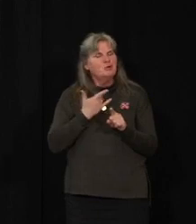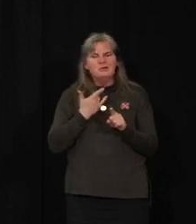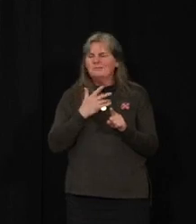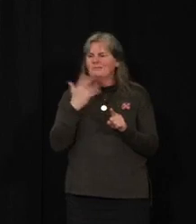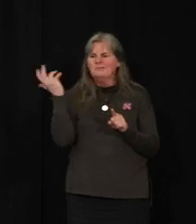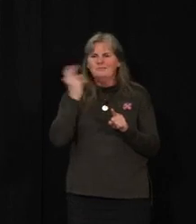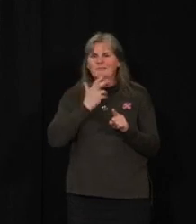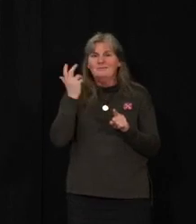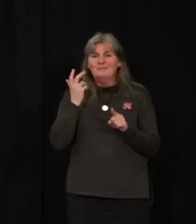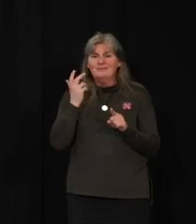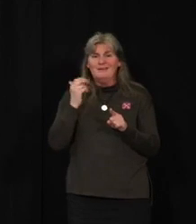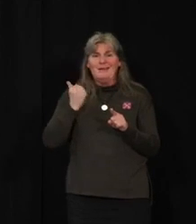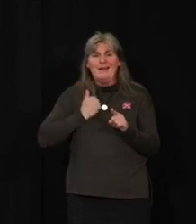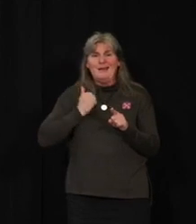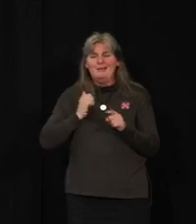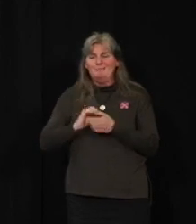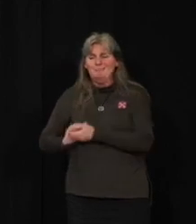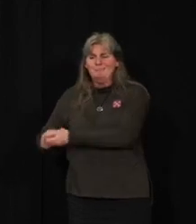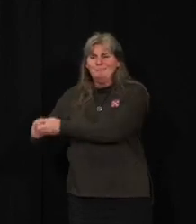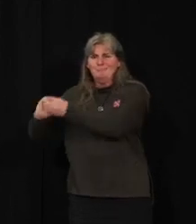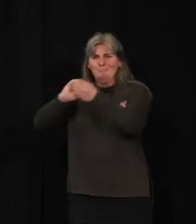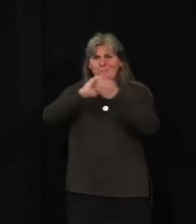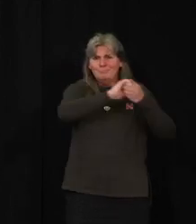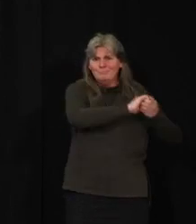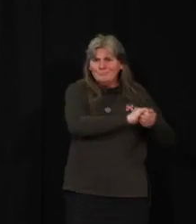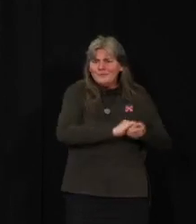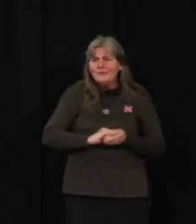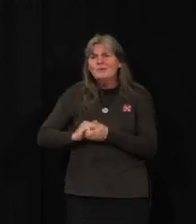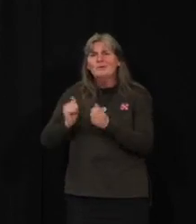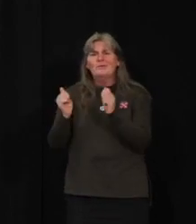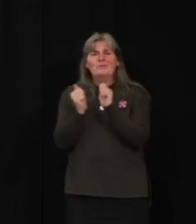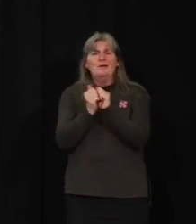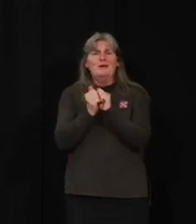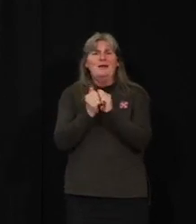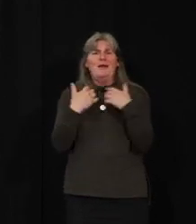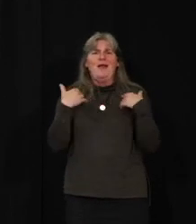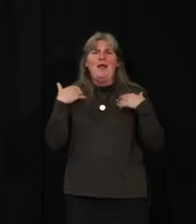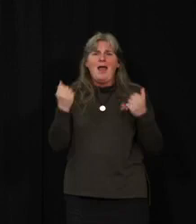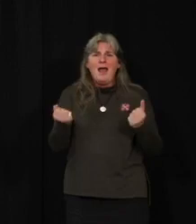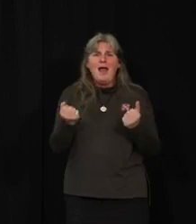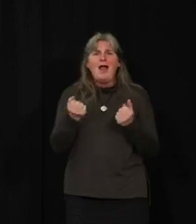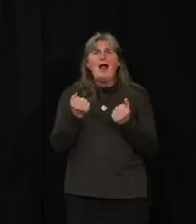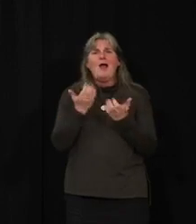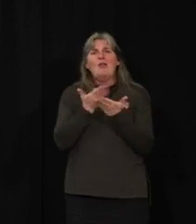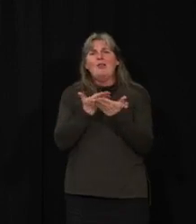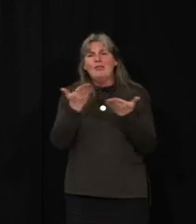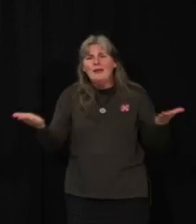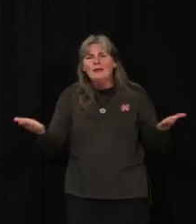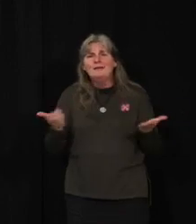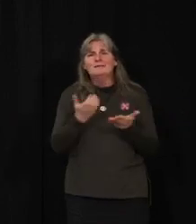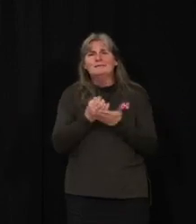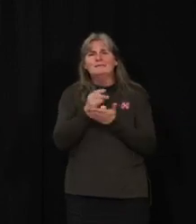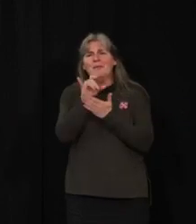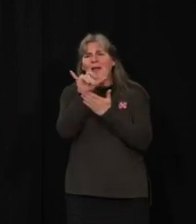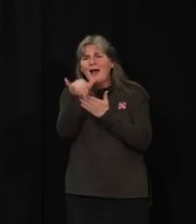procurement of medical supplies, helping out and supporting as follows -- forest policies and